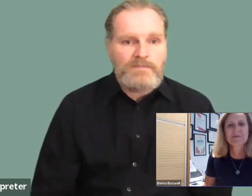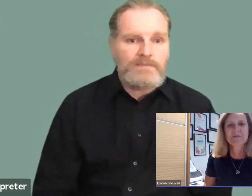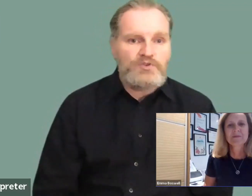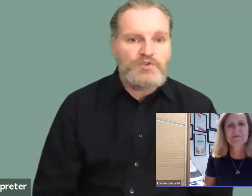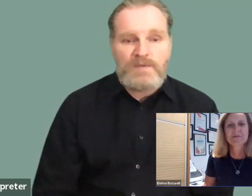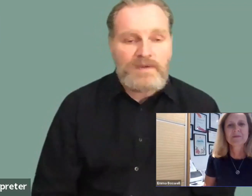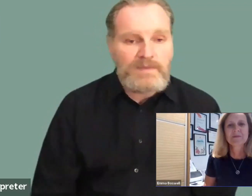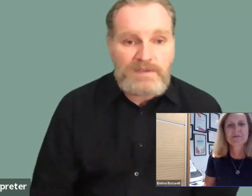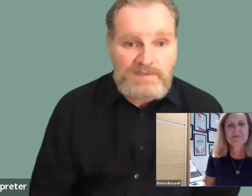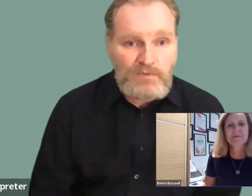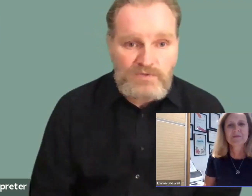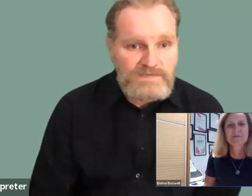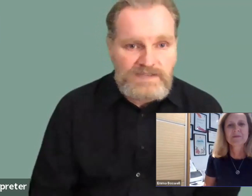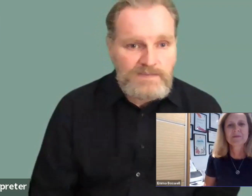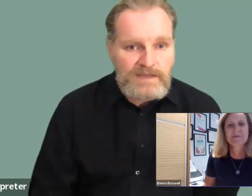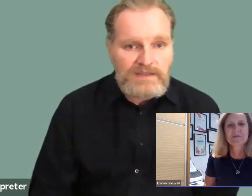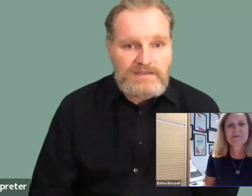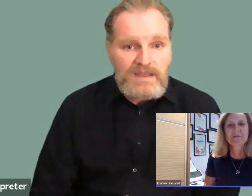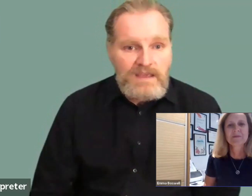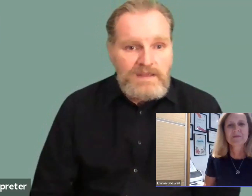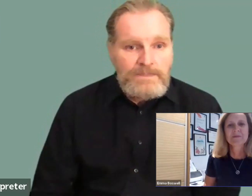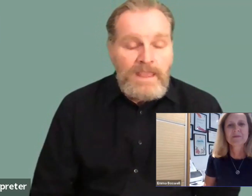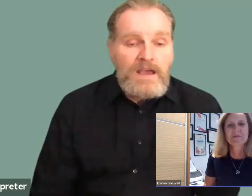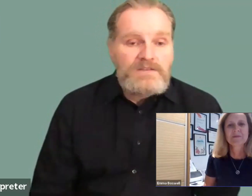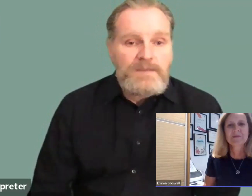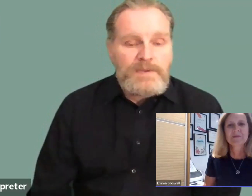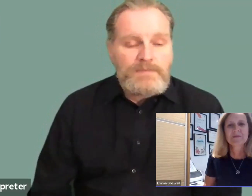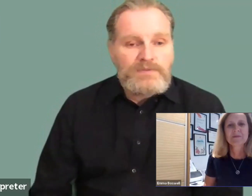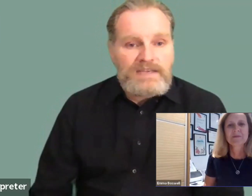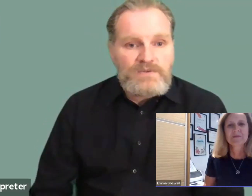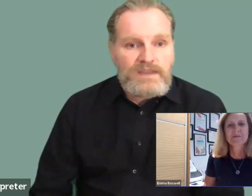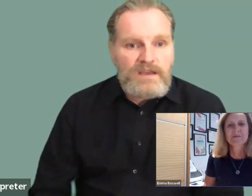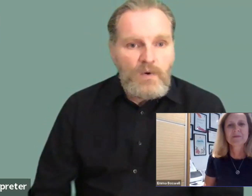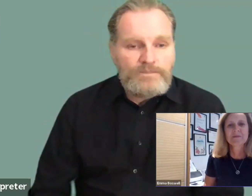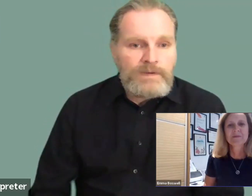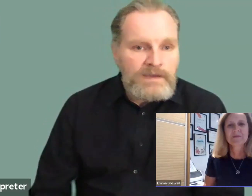it might be gym, it might be a sport of some kind. And some people tend to think, “My eyes